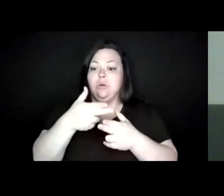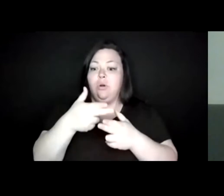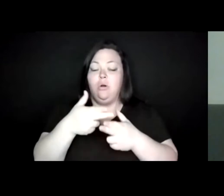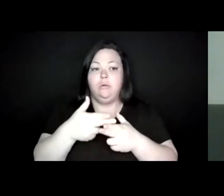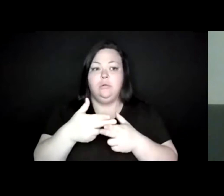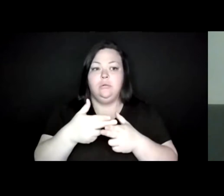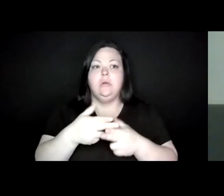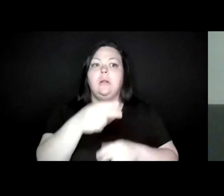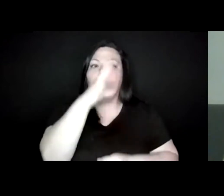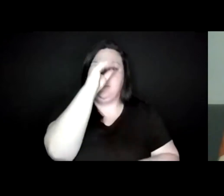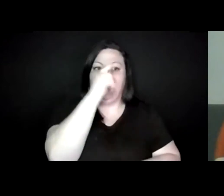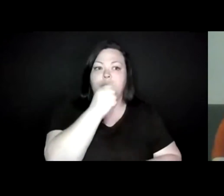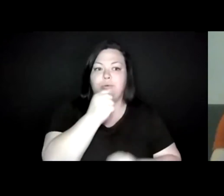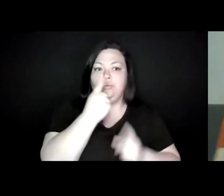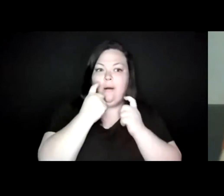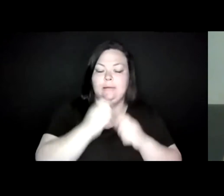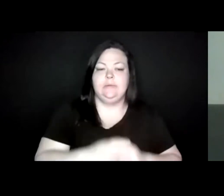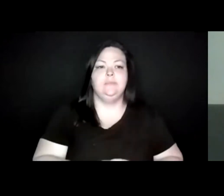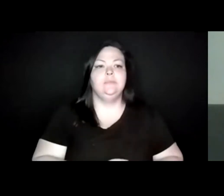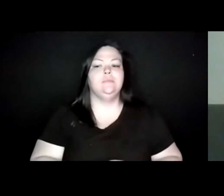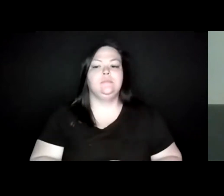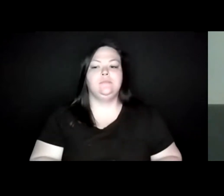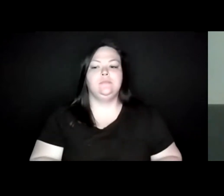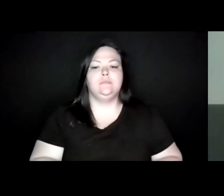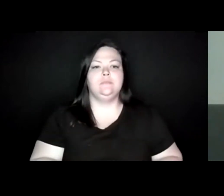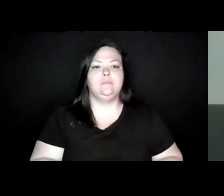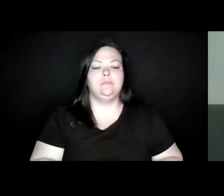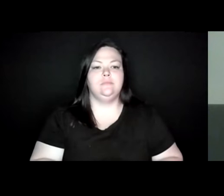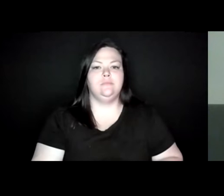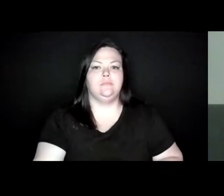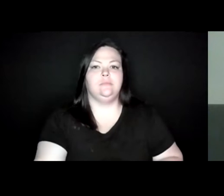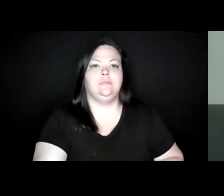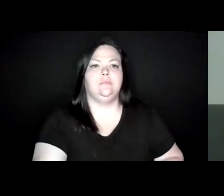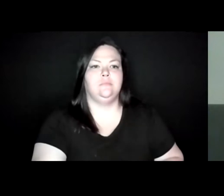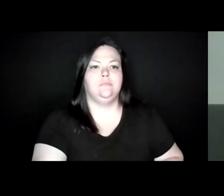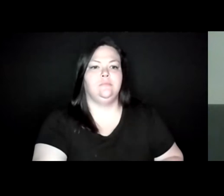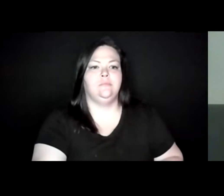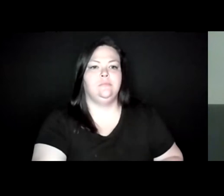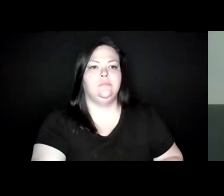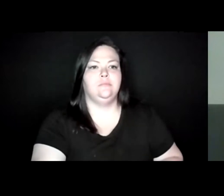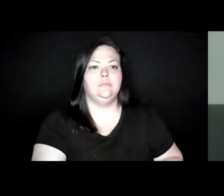"boy who cries." "boy who cries"